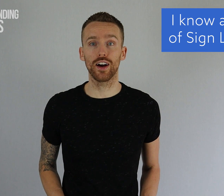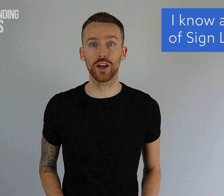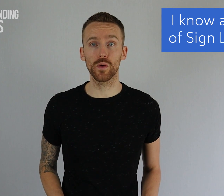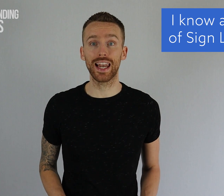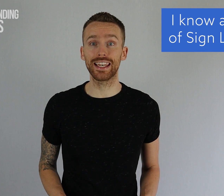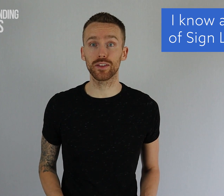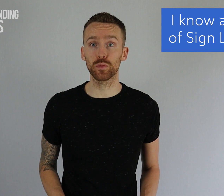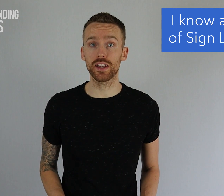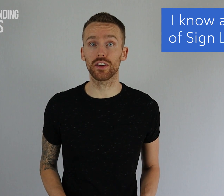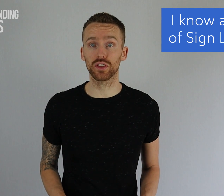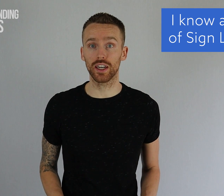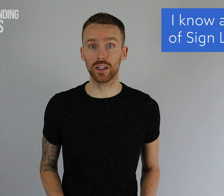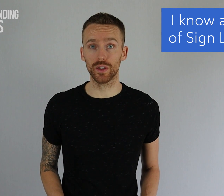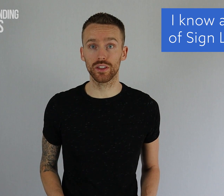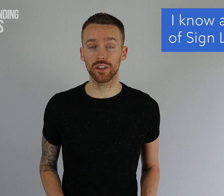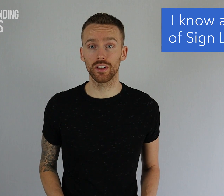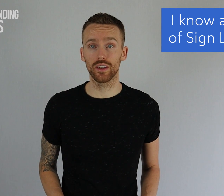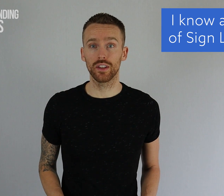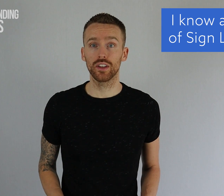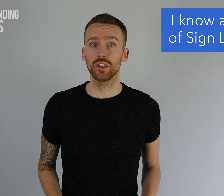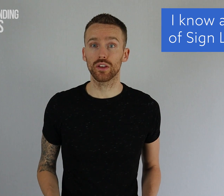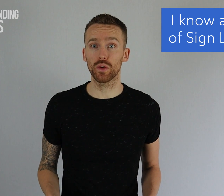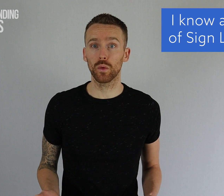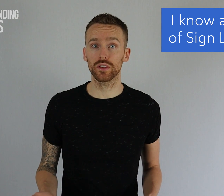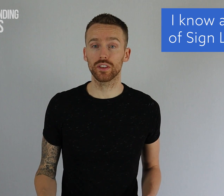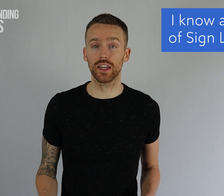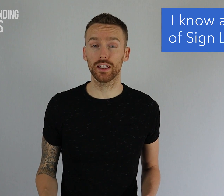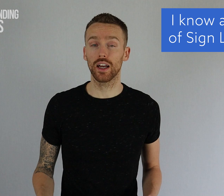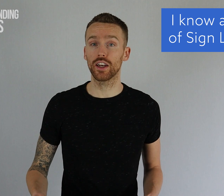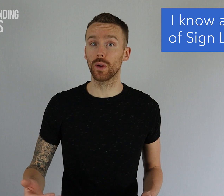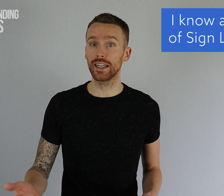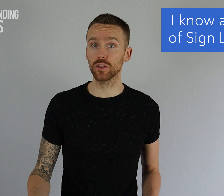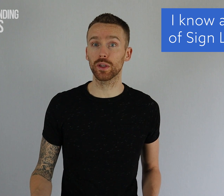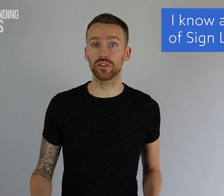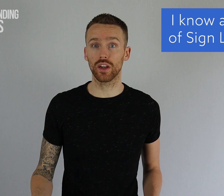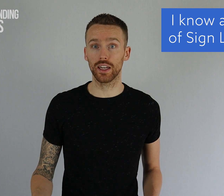I know a little bit of sign language. So if you want to say I know a little bit of sign